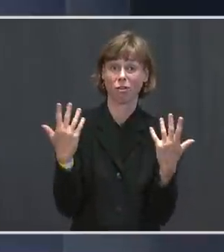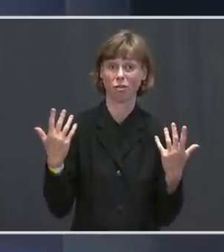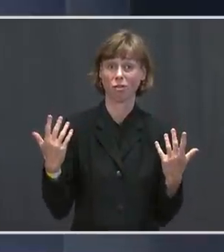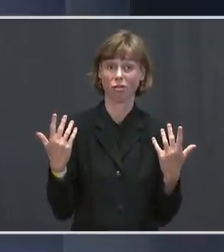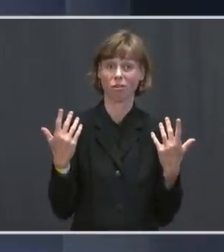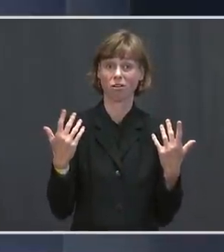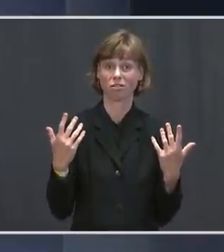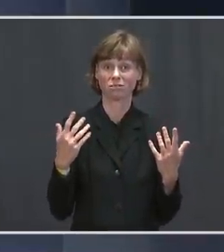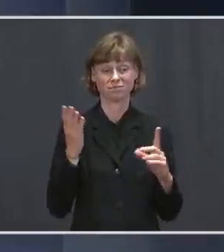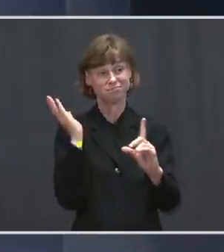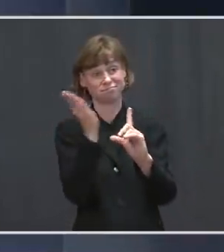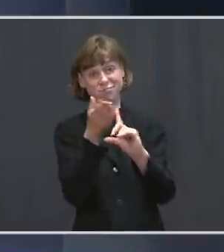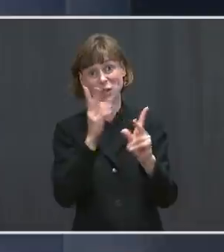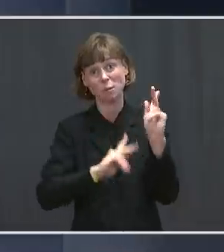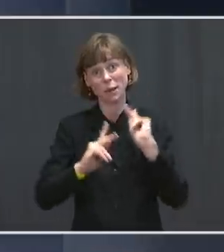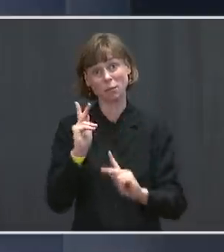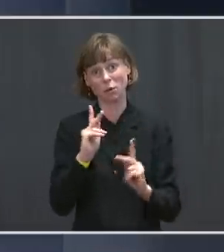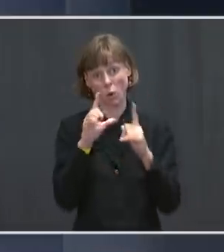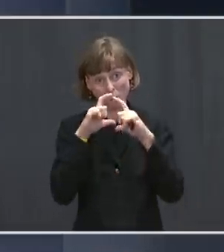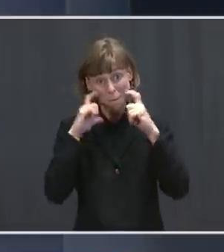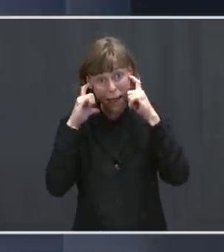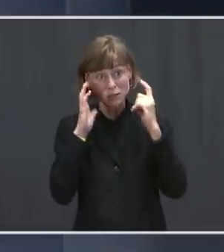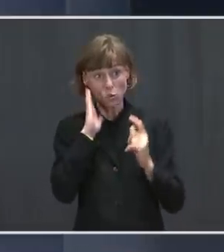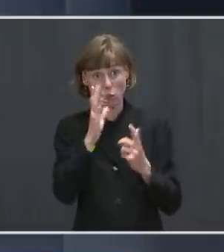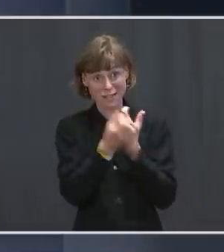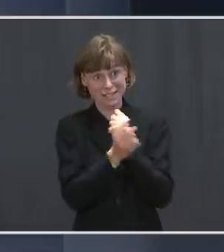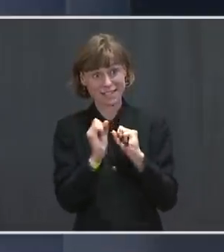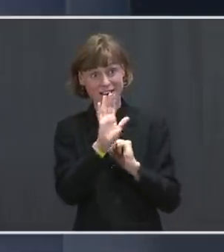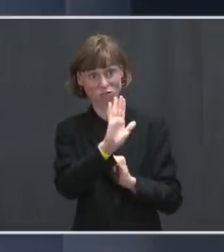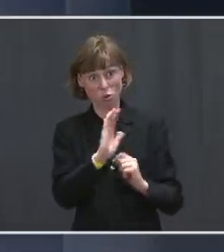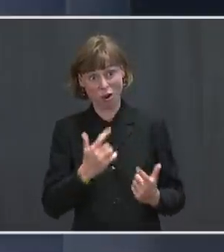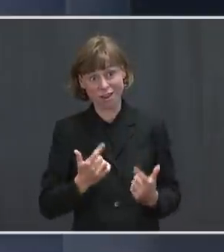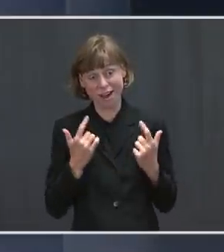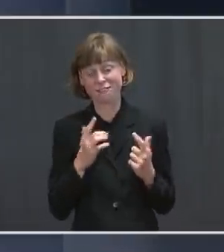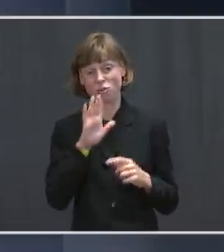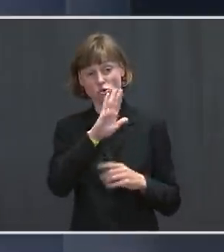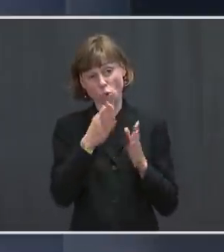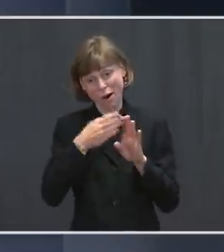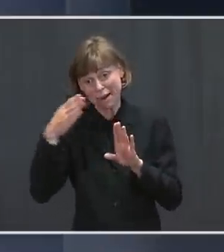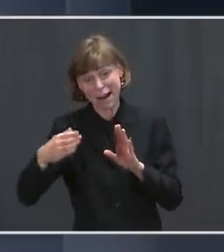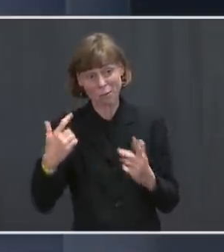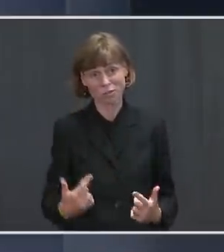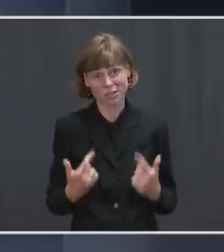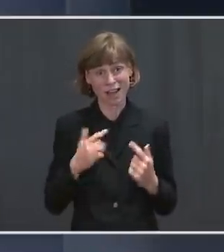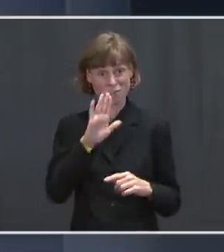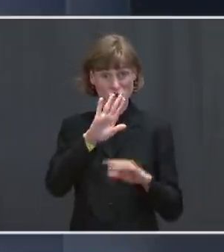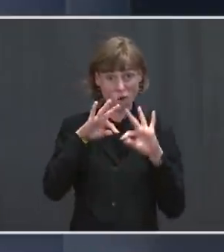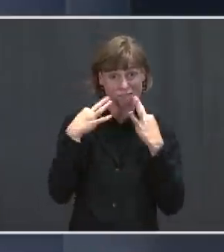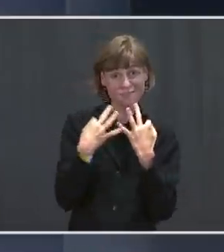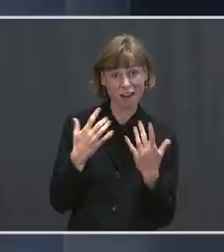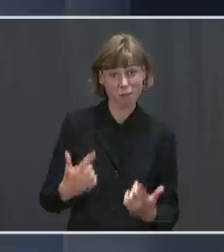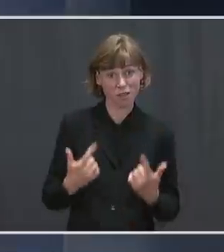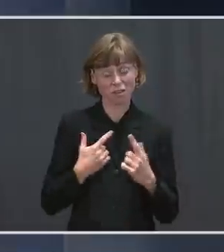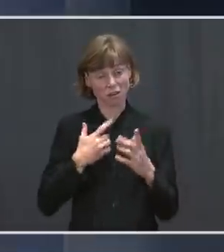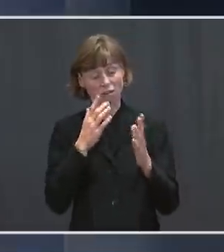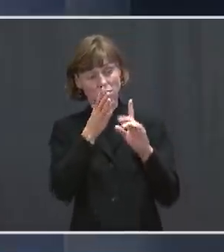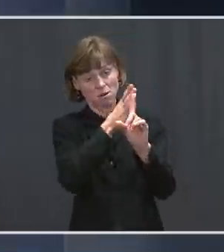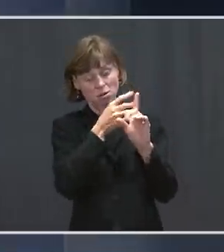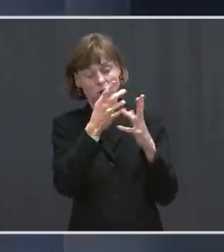that not only can save the lives of their neighbors, but of their family members. It's steps they're taking to protect themselves.